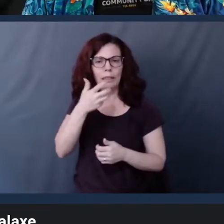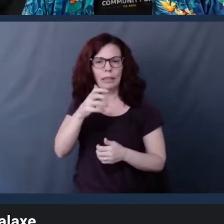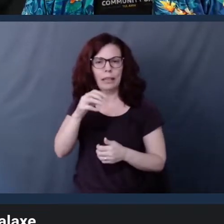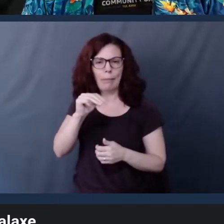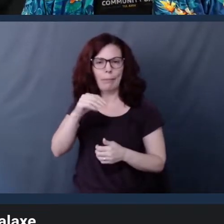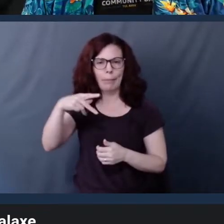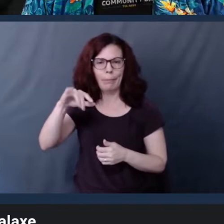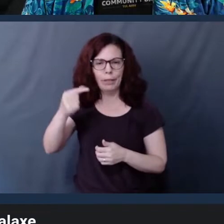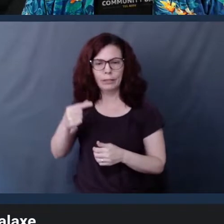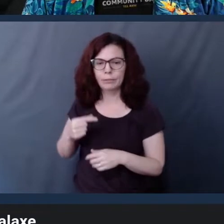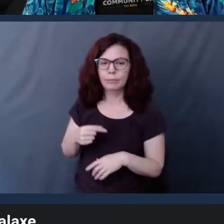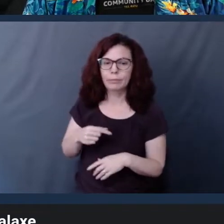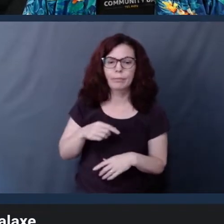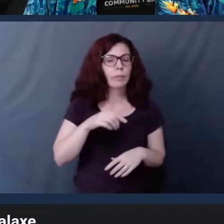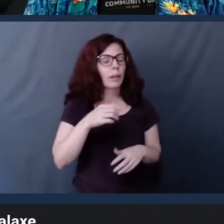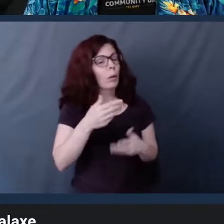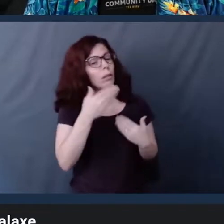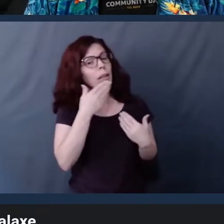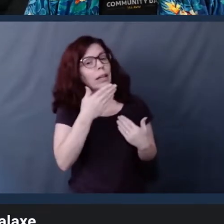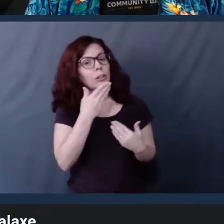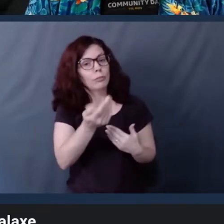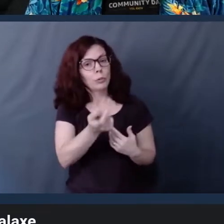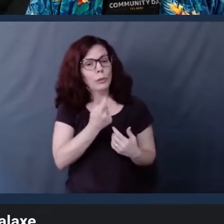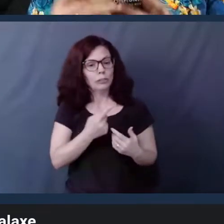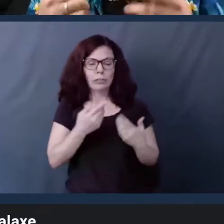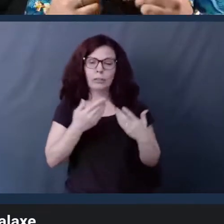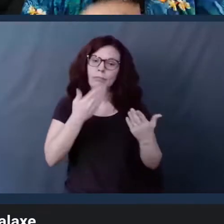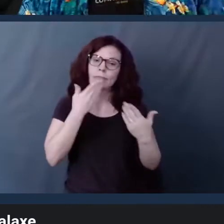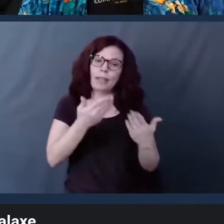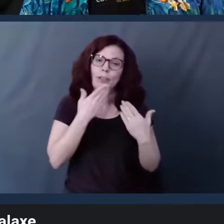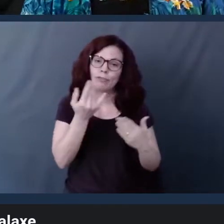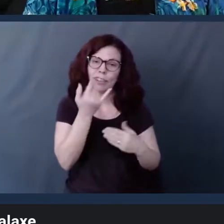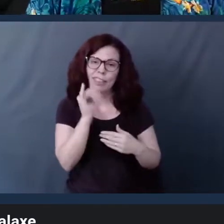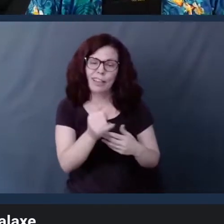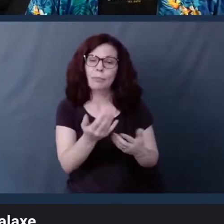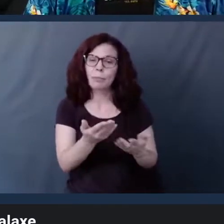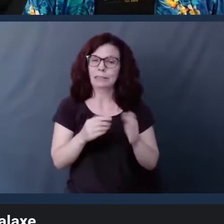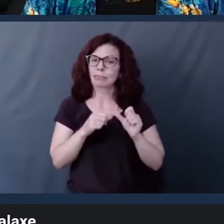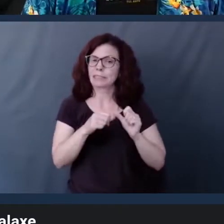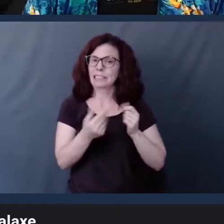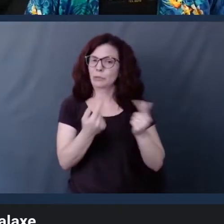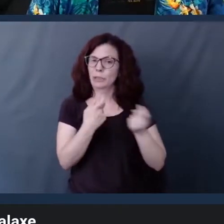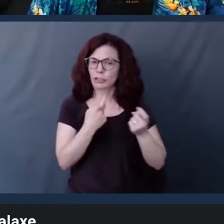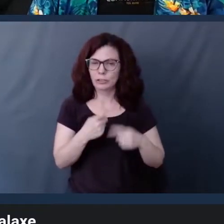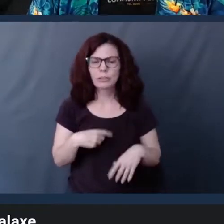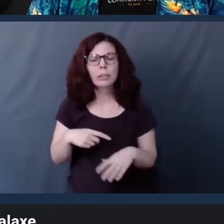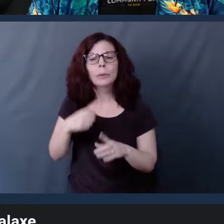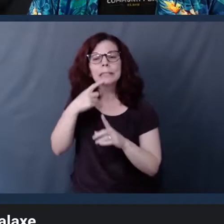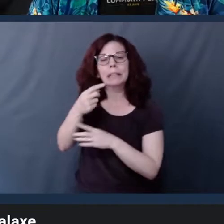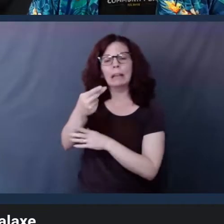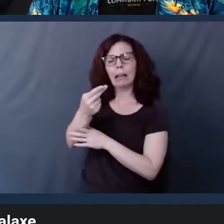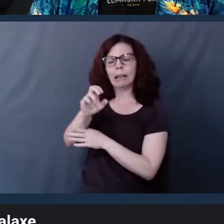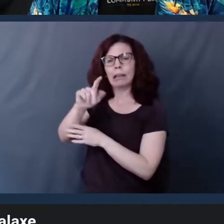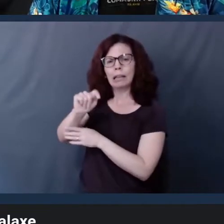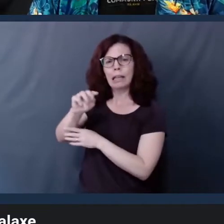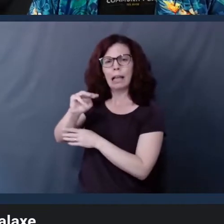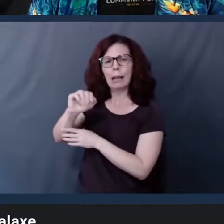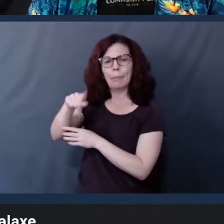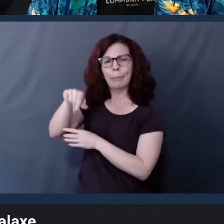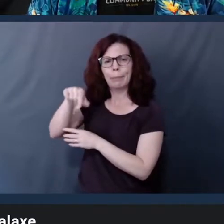and thank you for that question. Please keep these questions coming. So when we say heat mapping, what we are basically referring to